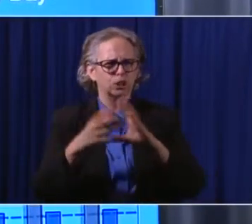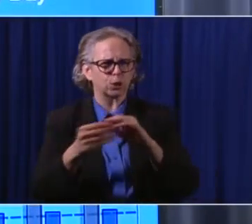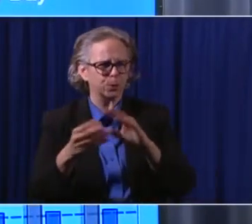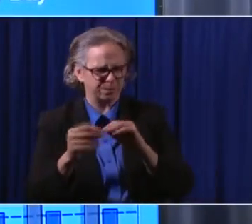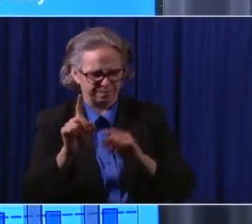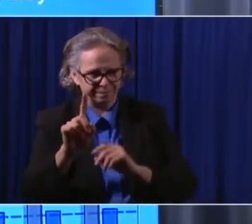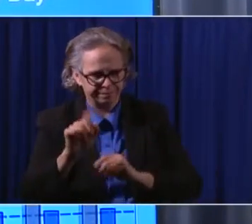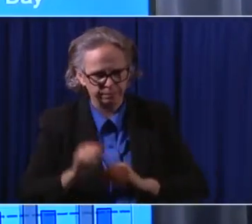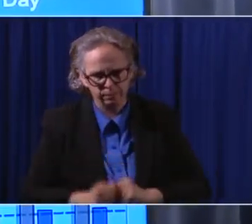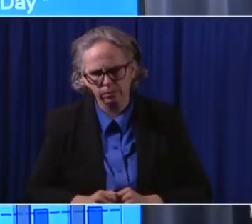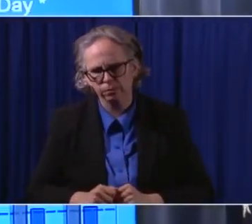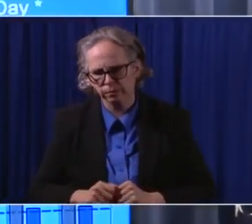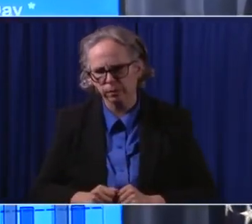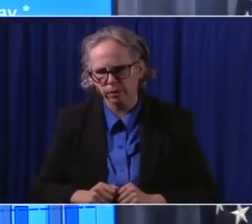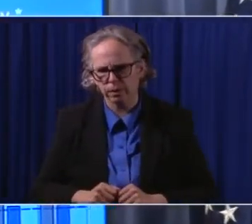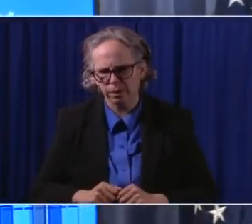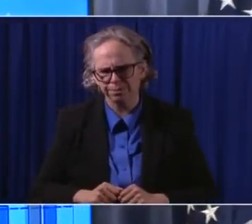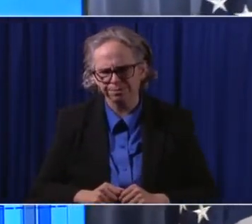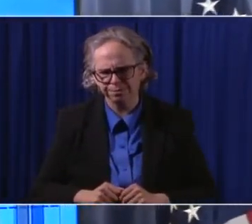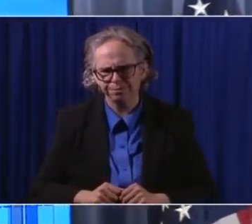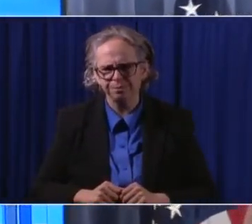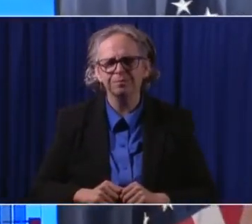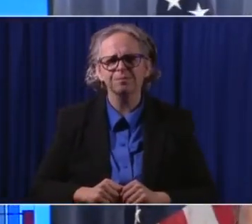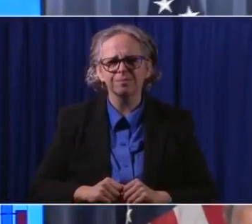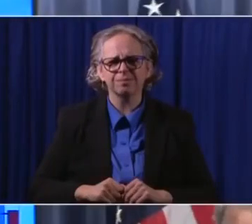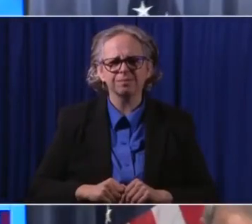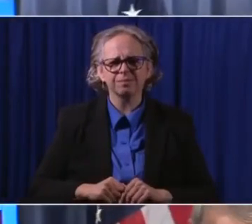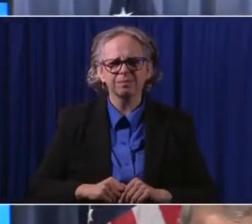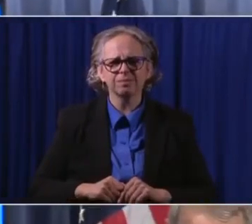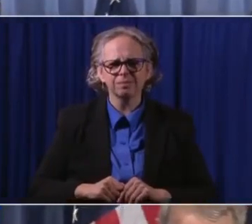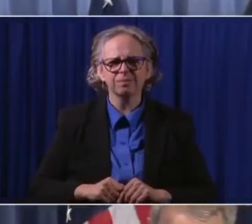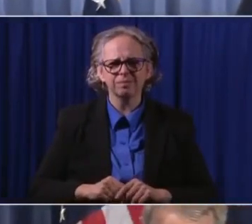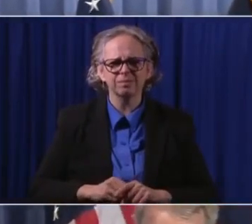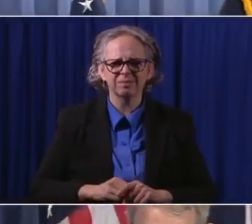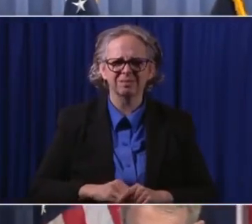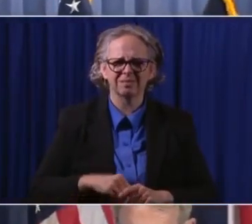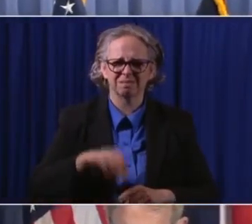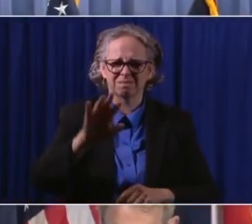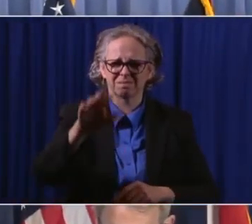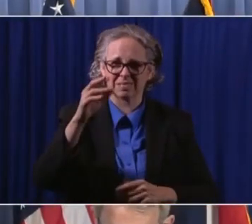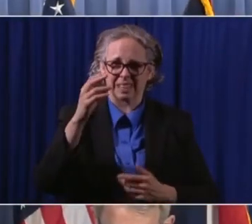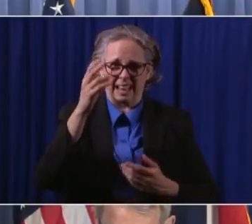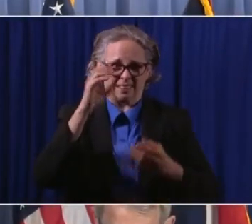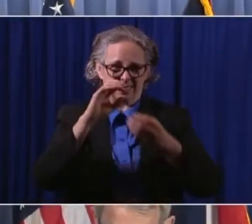IT BREAKS OUT BY REGION OF THE STATE. LET'S LOOK, ERIC, AT THE NEXT ONE.